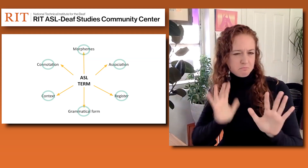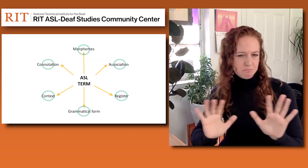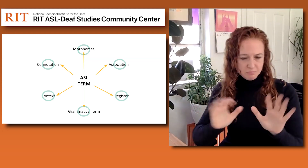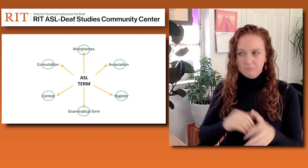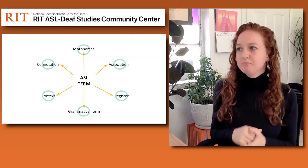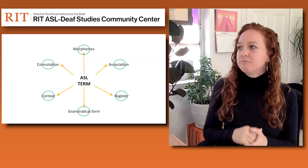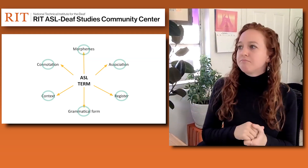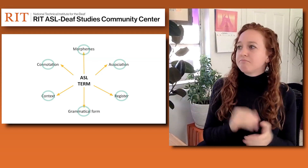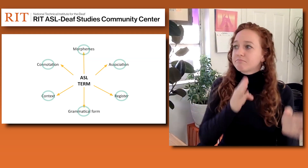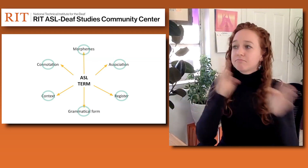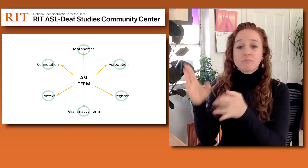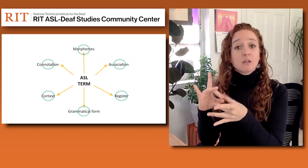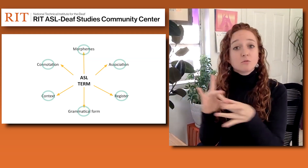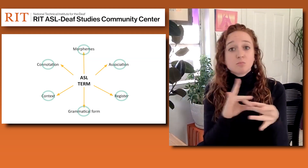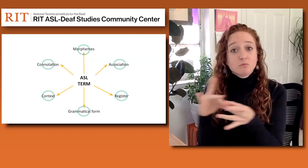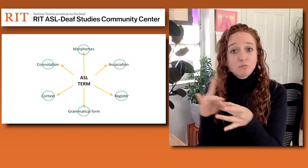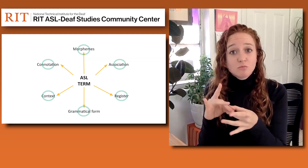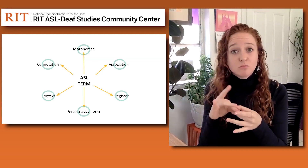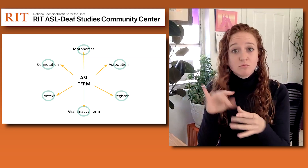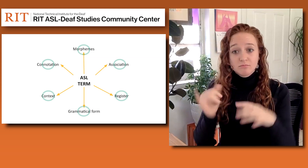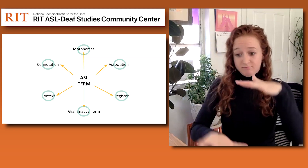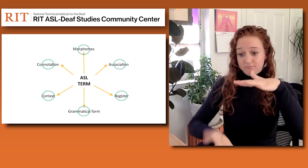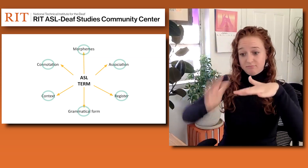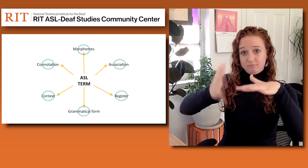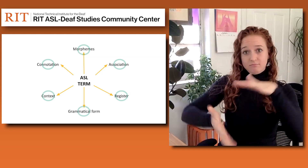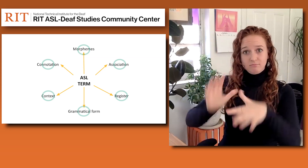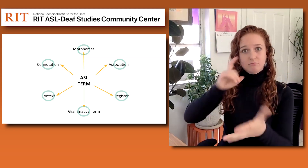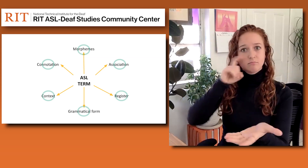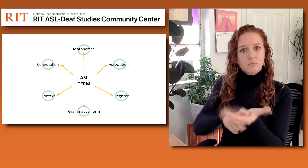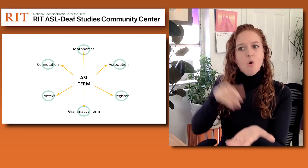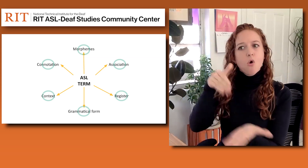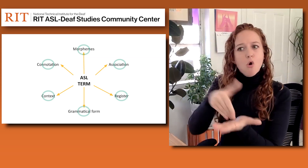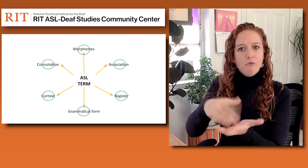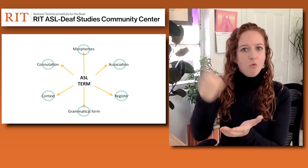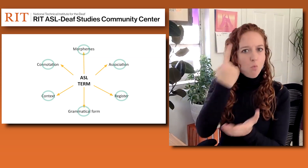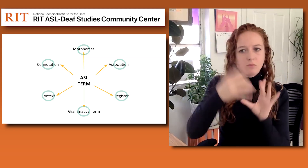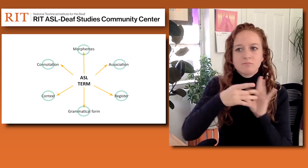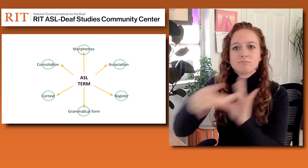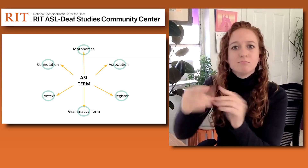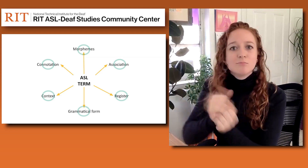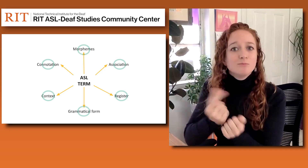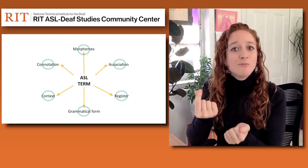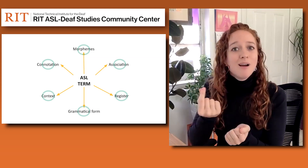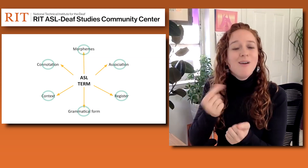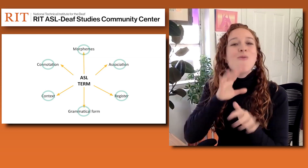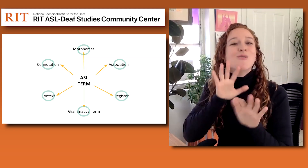That's, like, the morphemes we get. We can often recognize what it's, you know, dealing with.